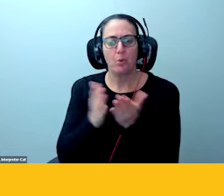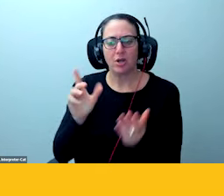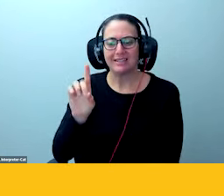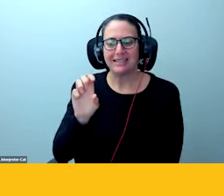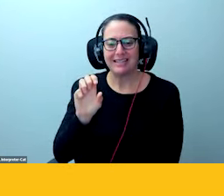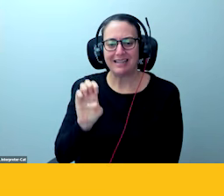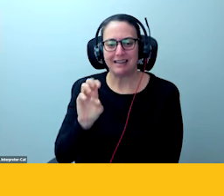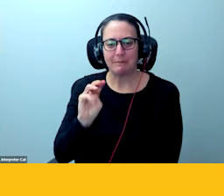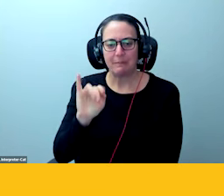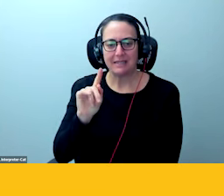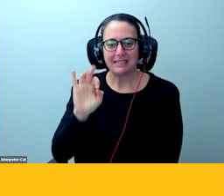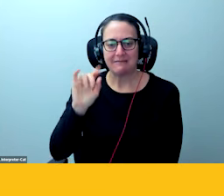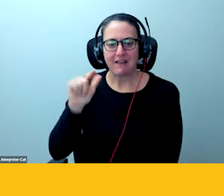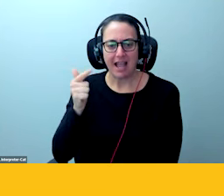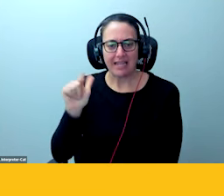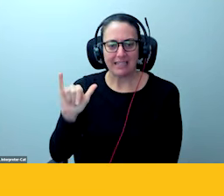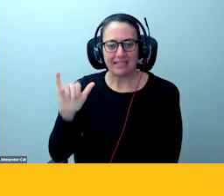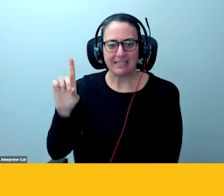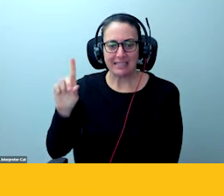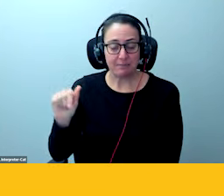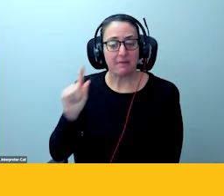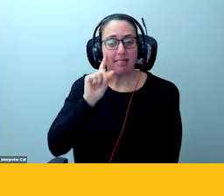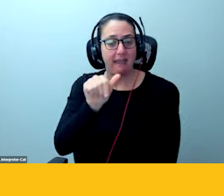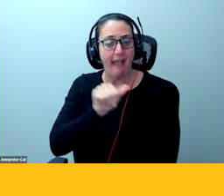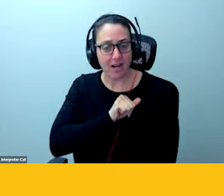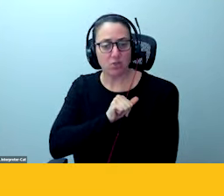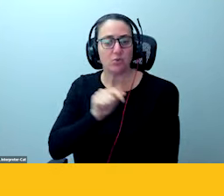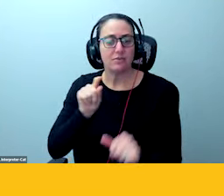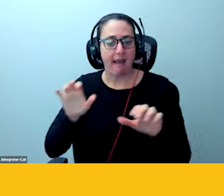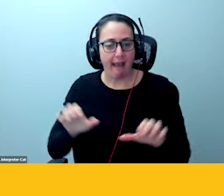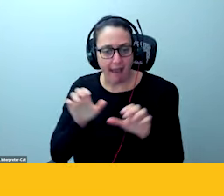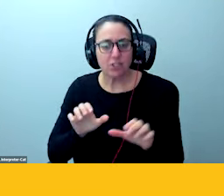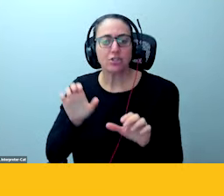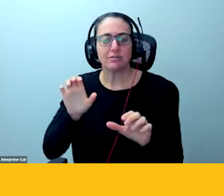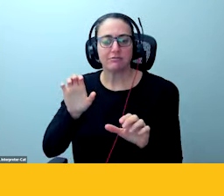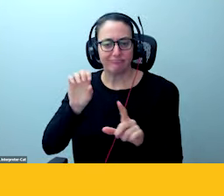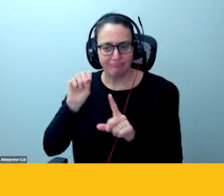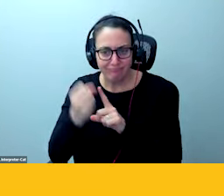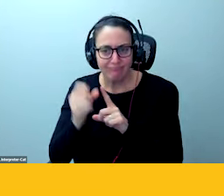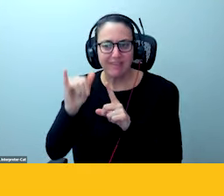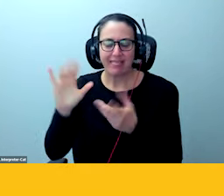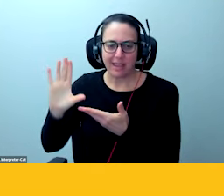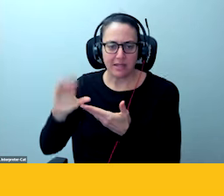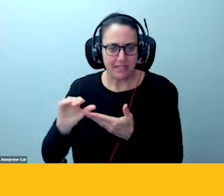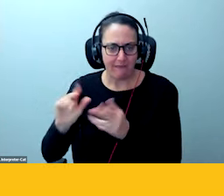And she defined it as, "Ableism is the attitudes, actions, and circumstances that devalue people